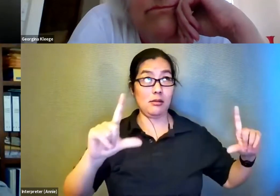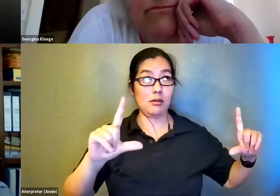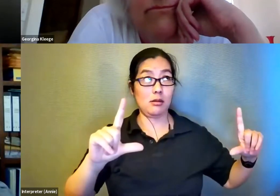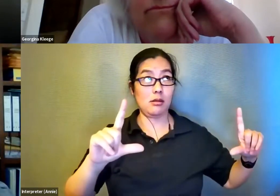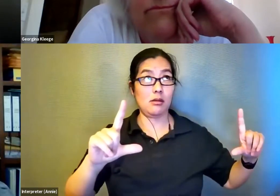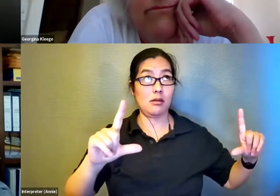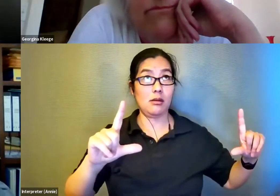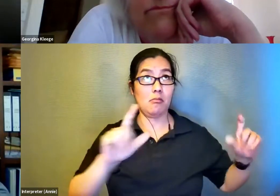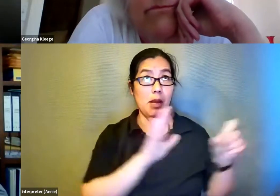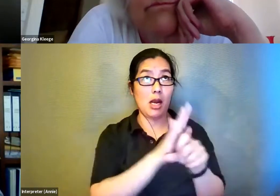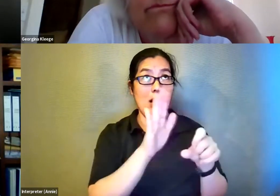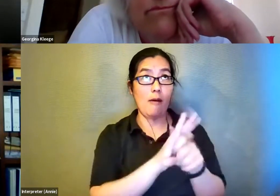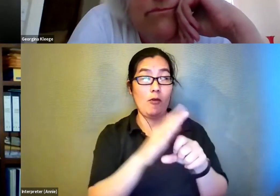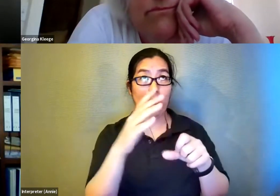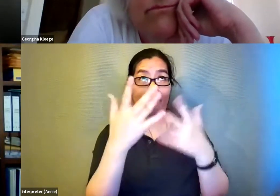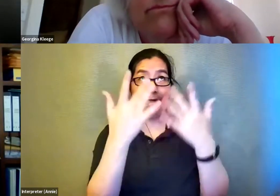to touch things. And